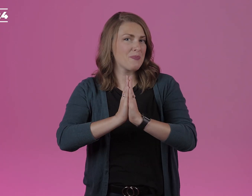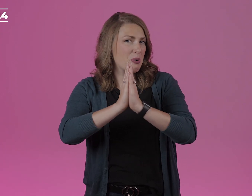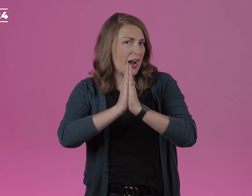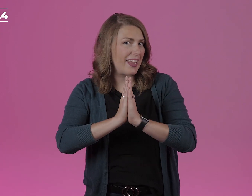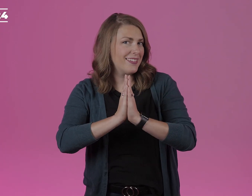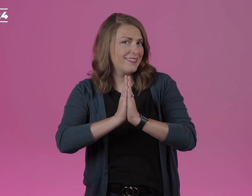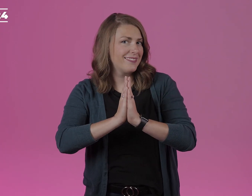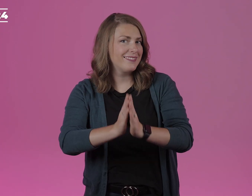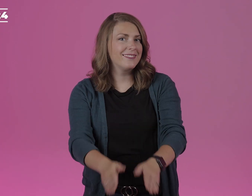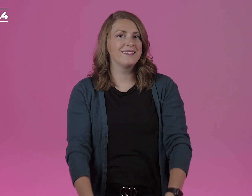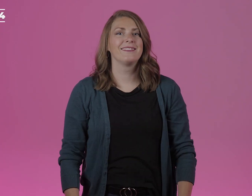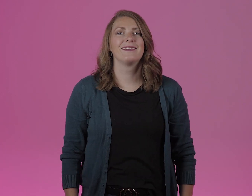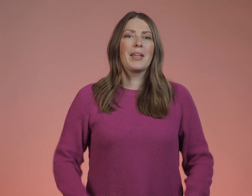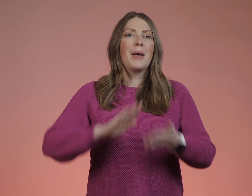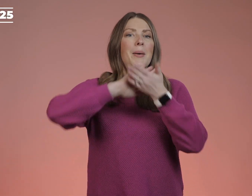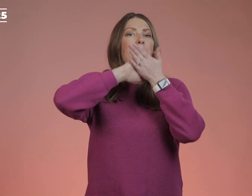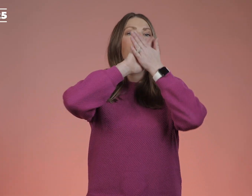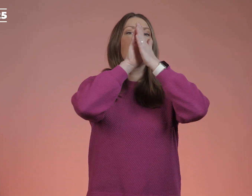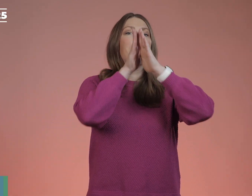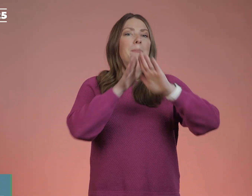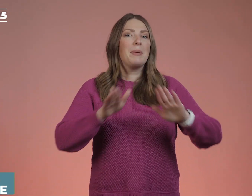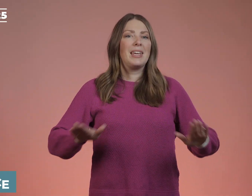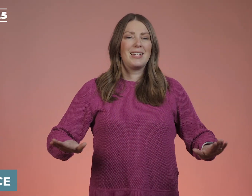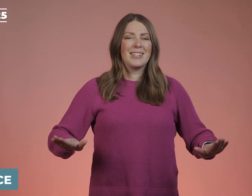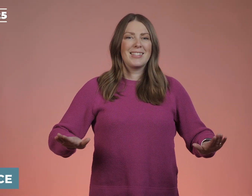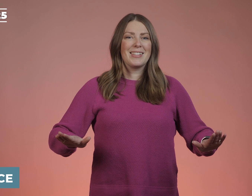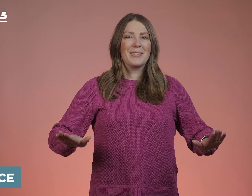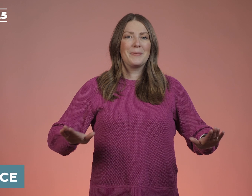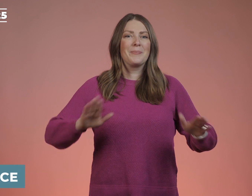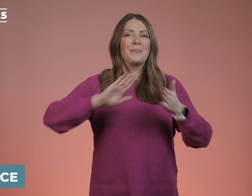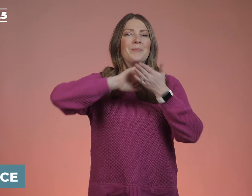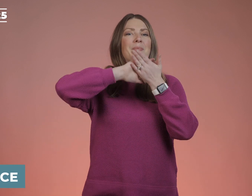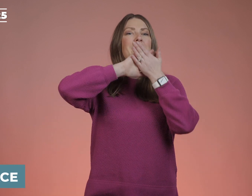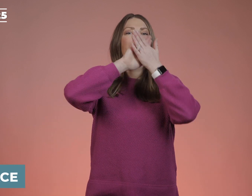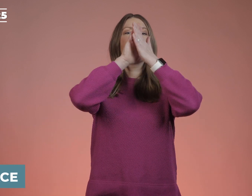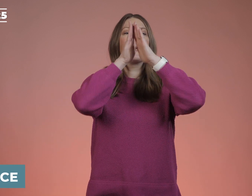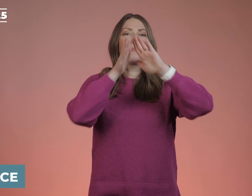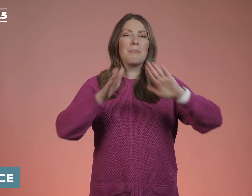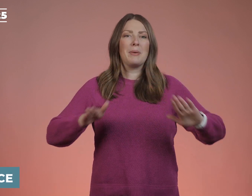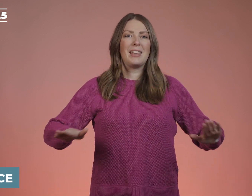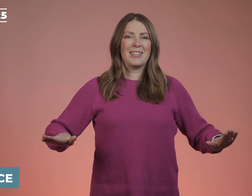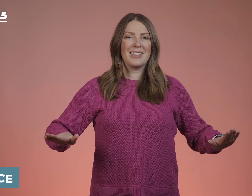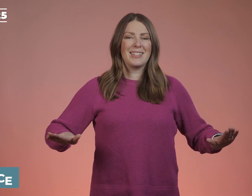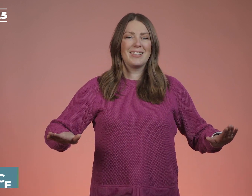Pray. Peace.